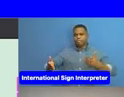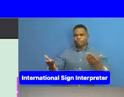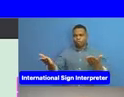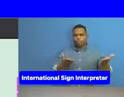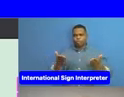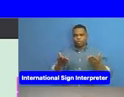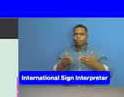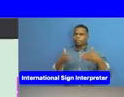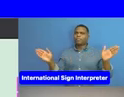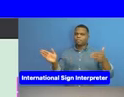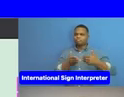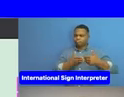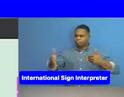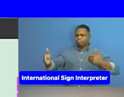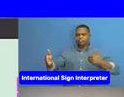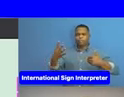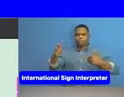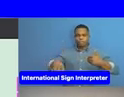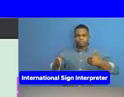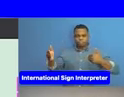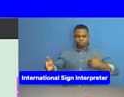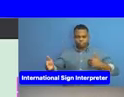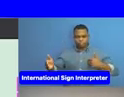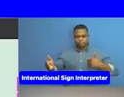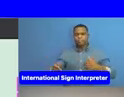we will be able to announce the selection then.